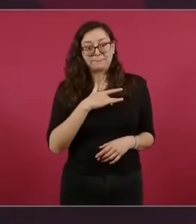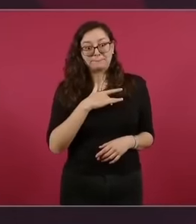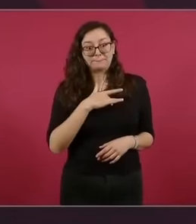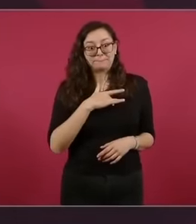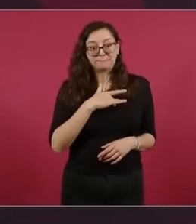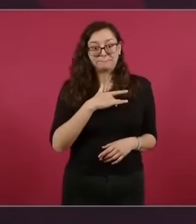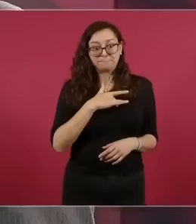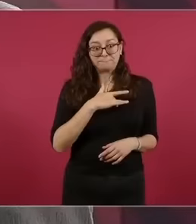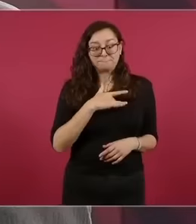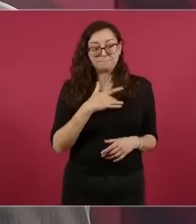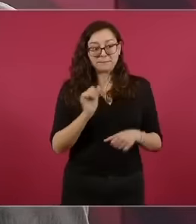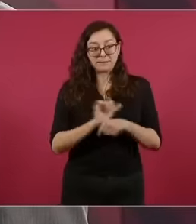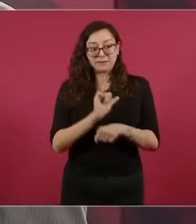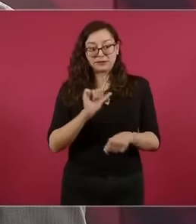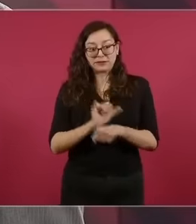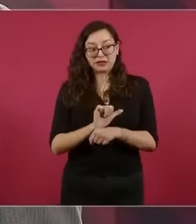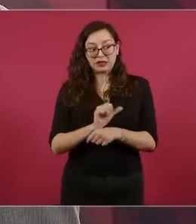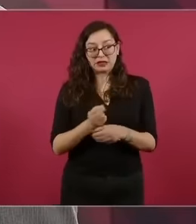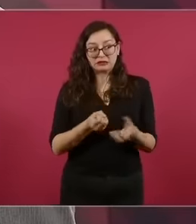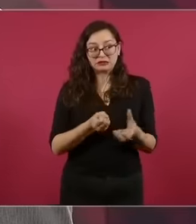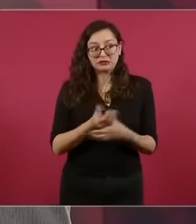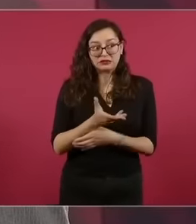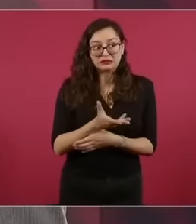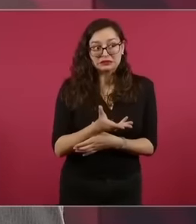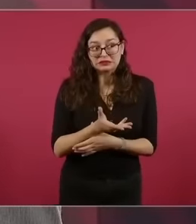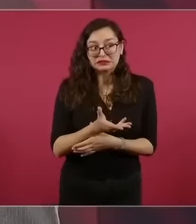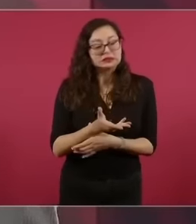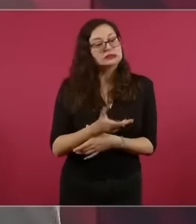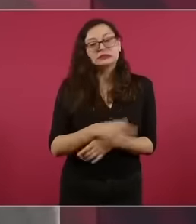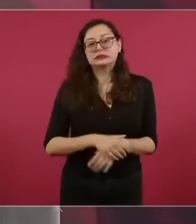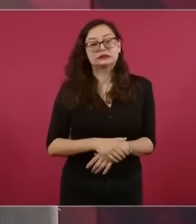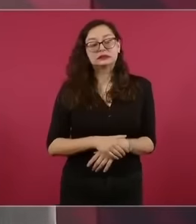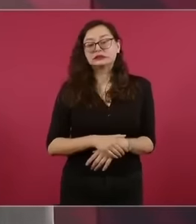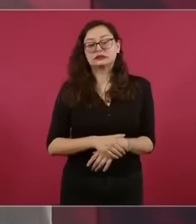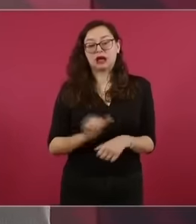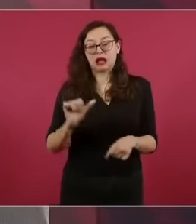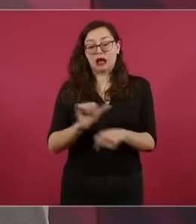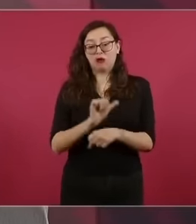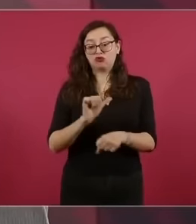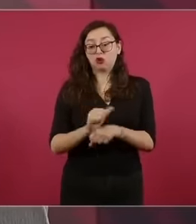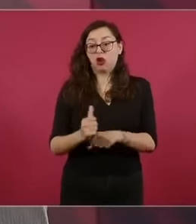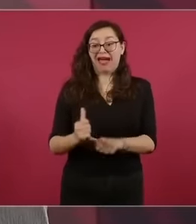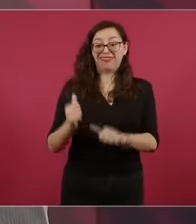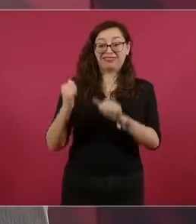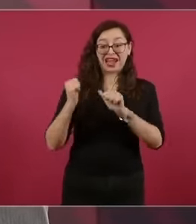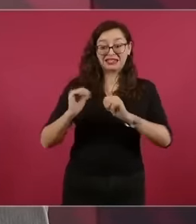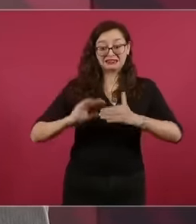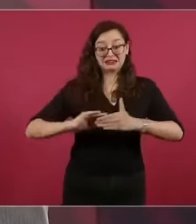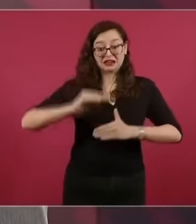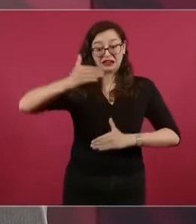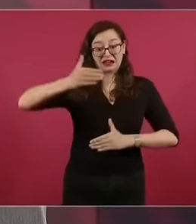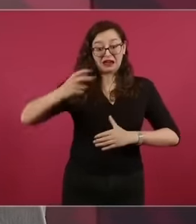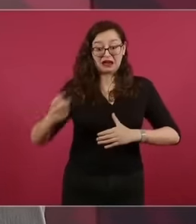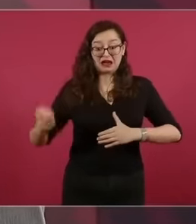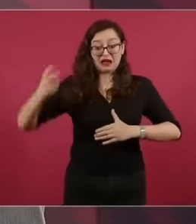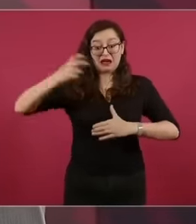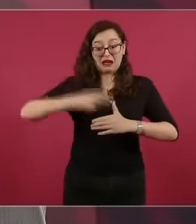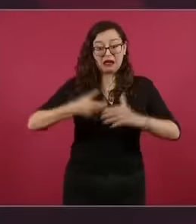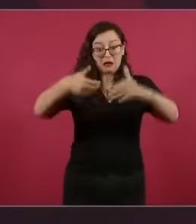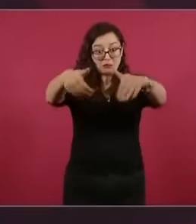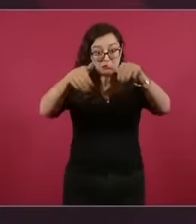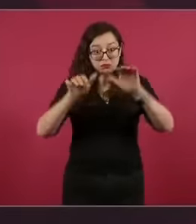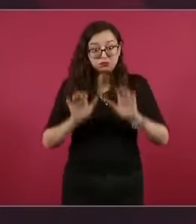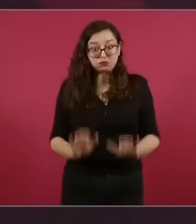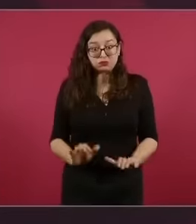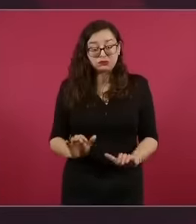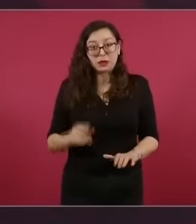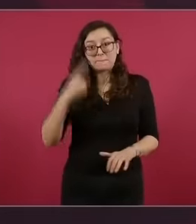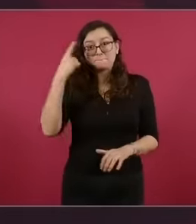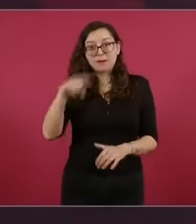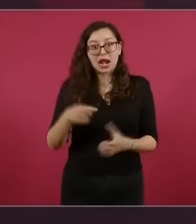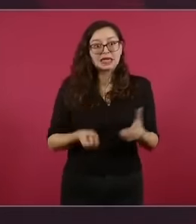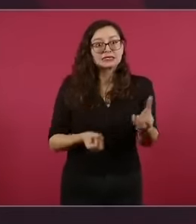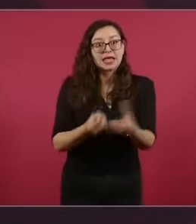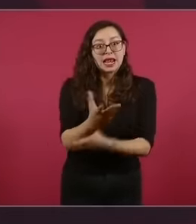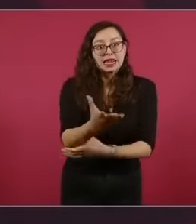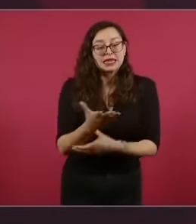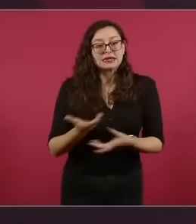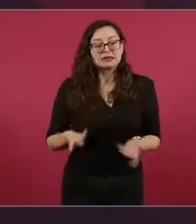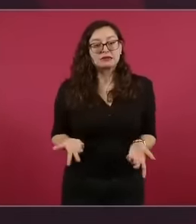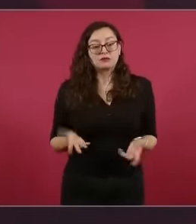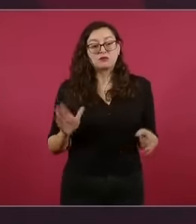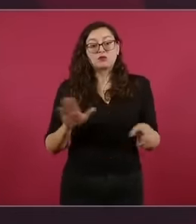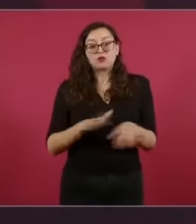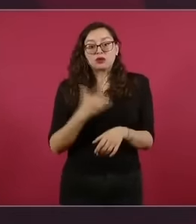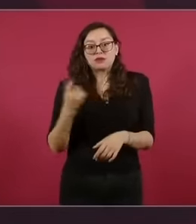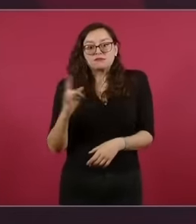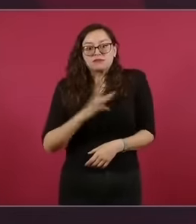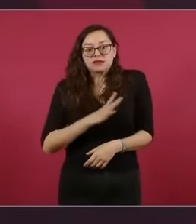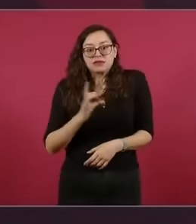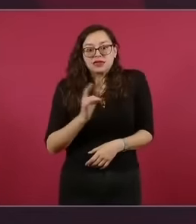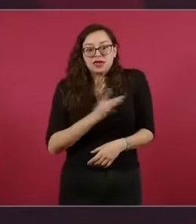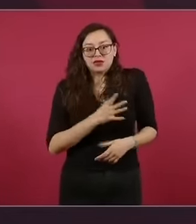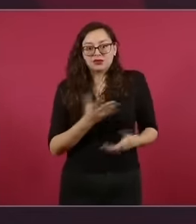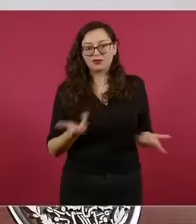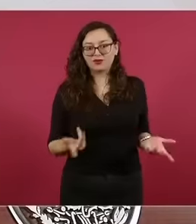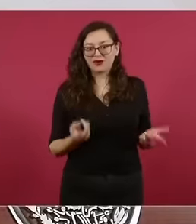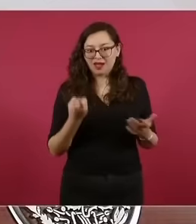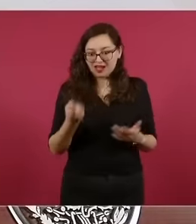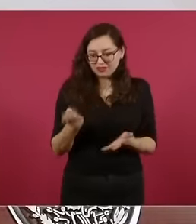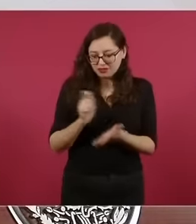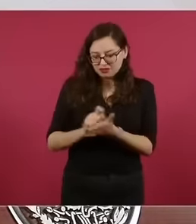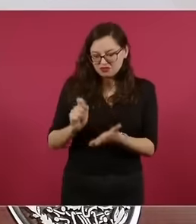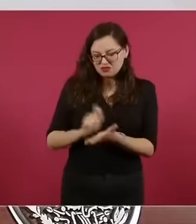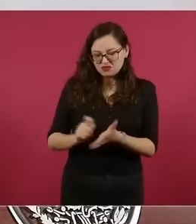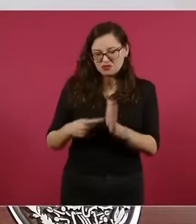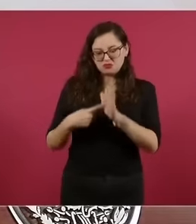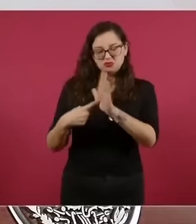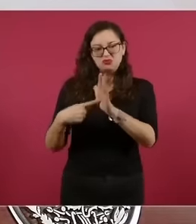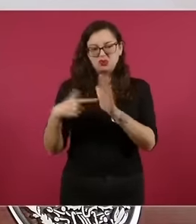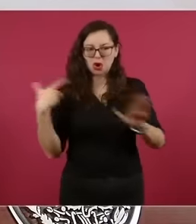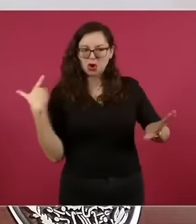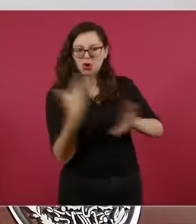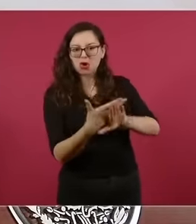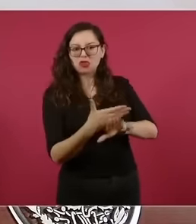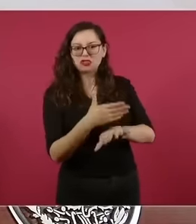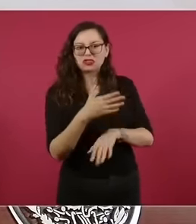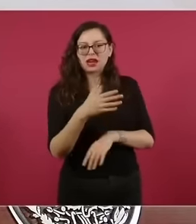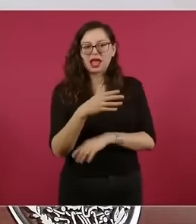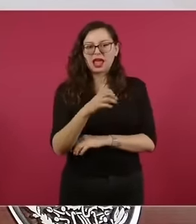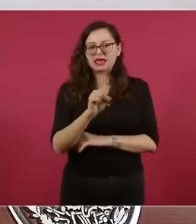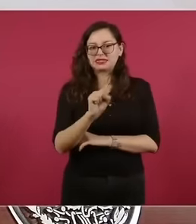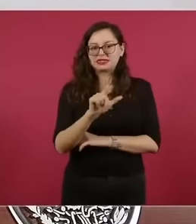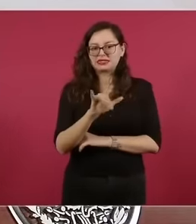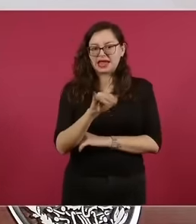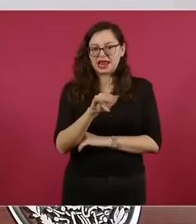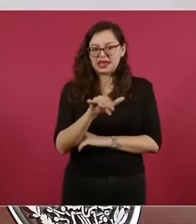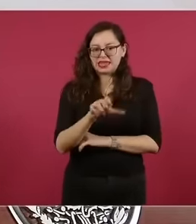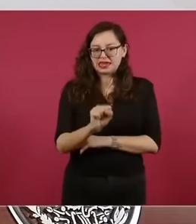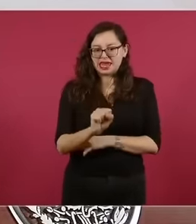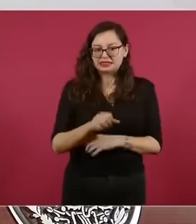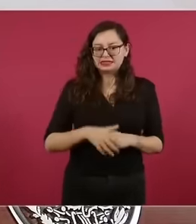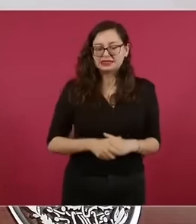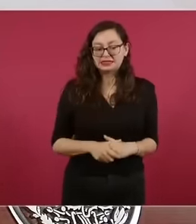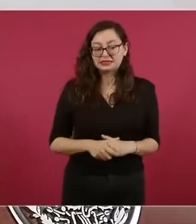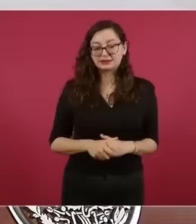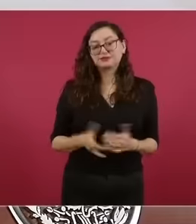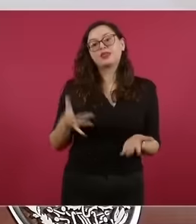trunk and that is described by Héctor Aguil cam against Cedillo, I say from Salinas when I was